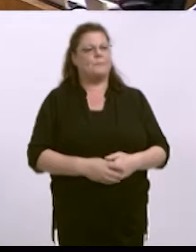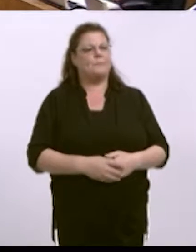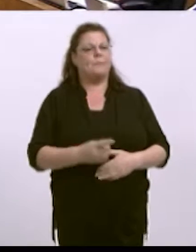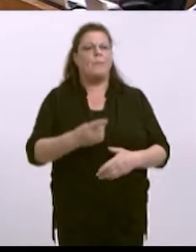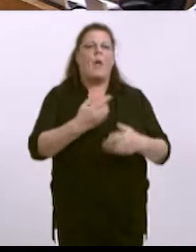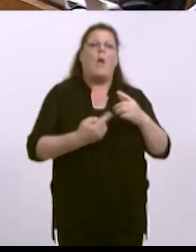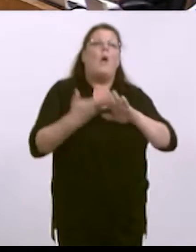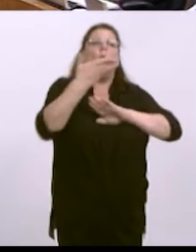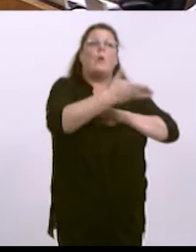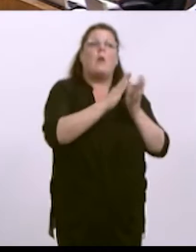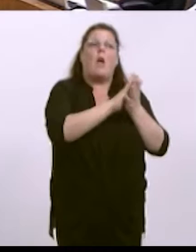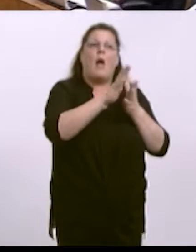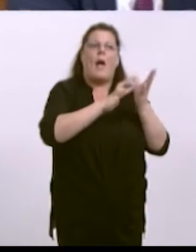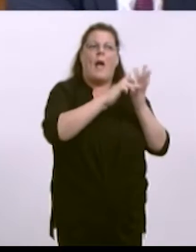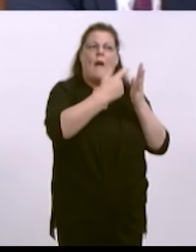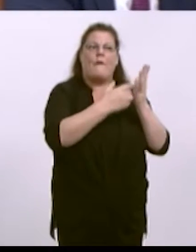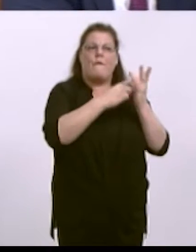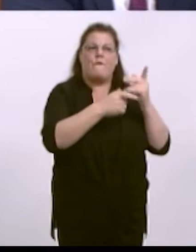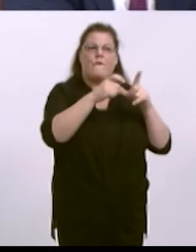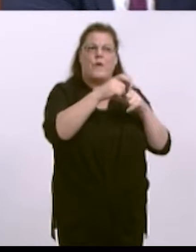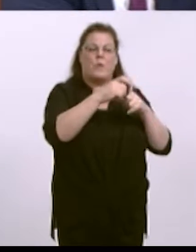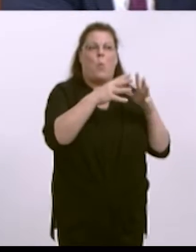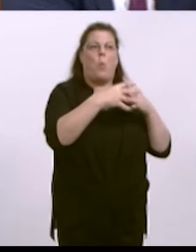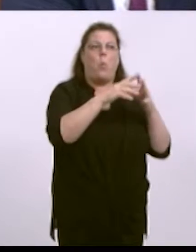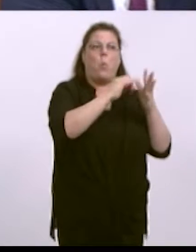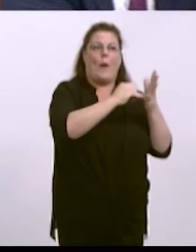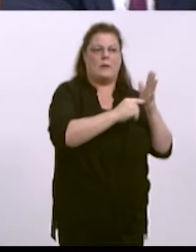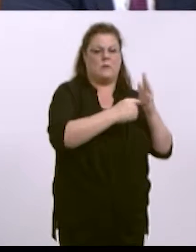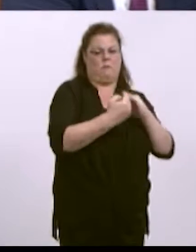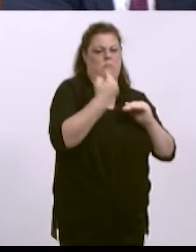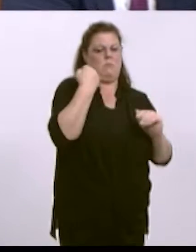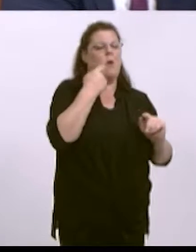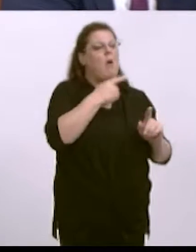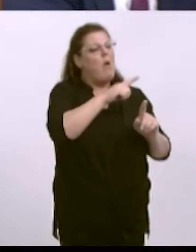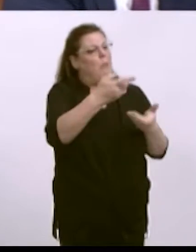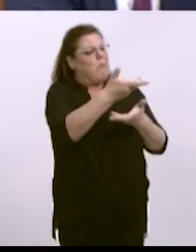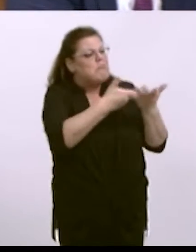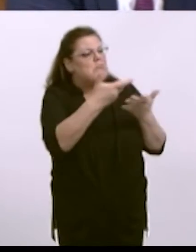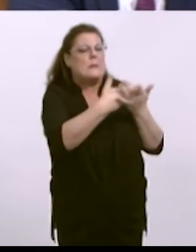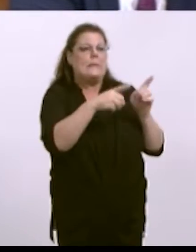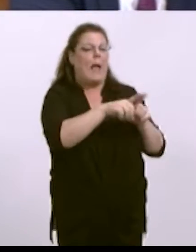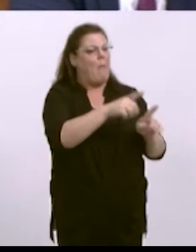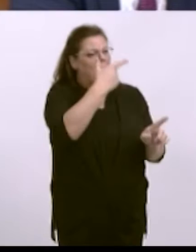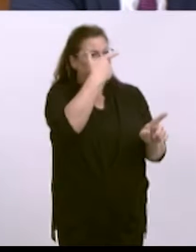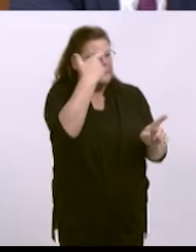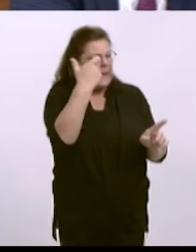I was asked this question by members of the public and I understood their position. I understand the great pressure that autism places on families. Iíve dealt with autism